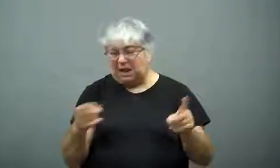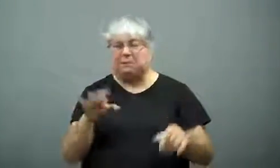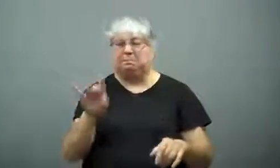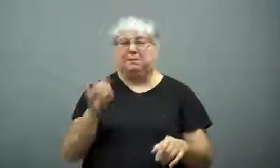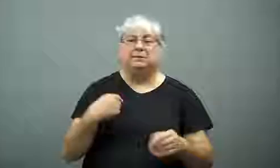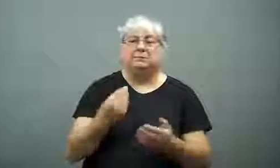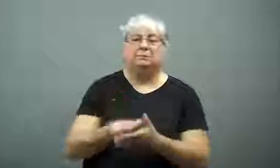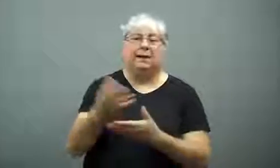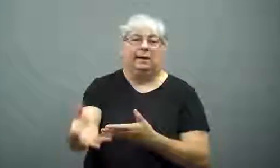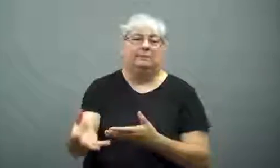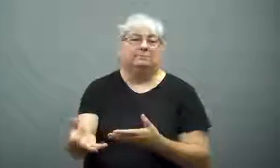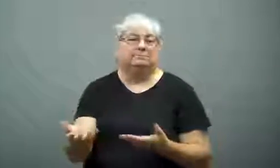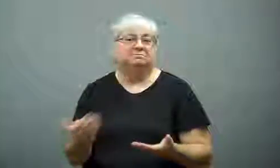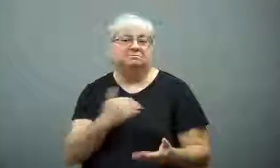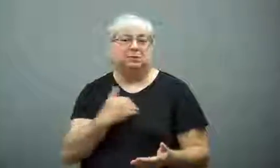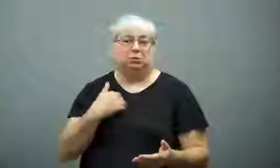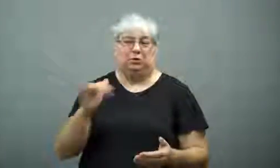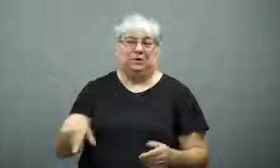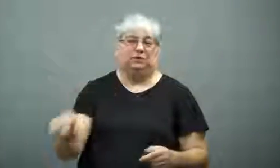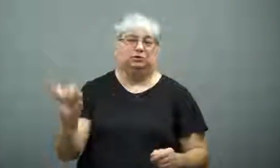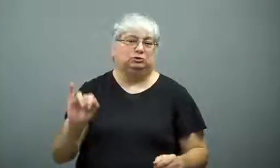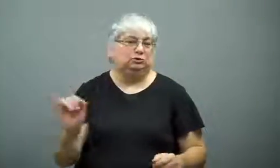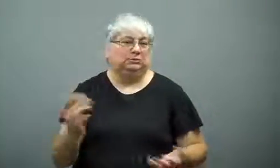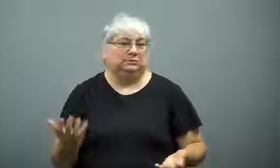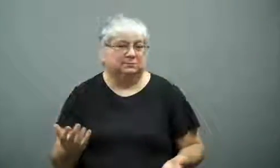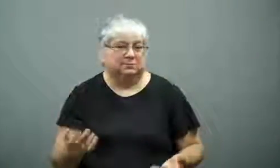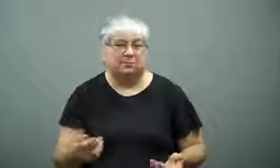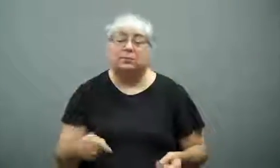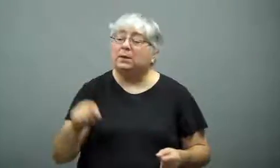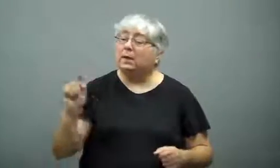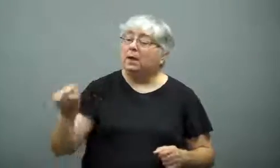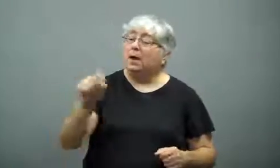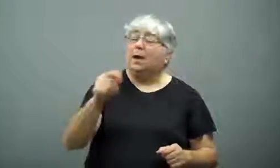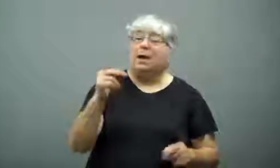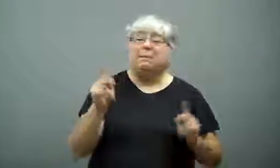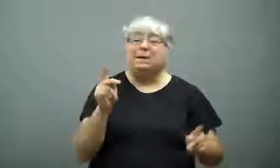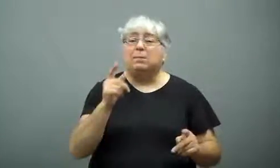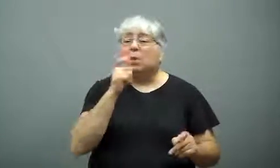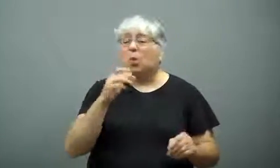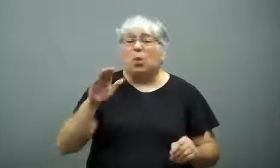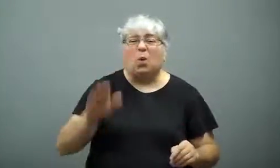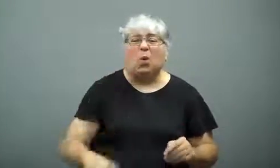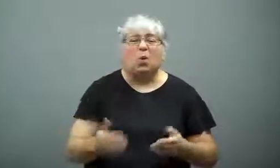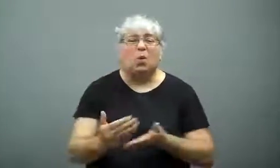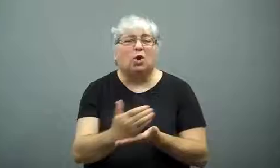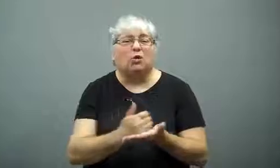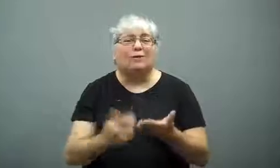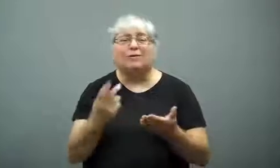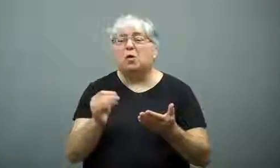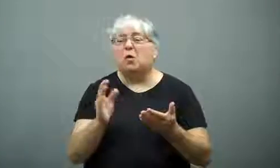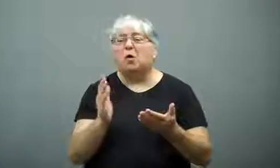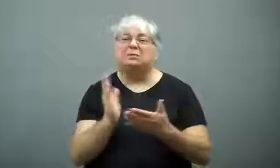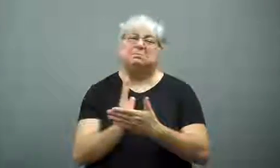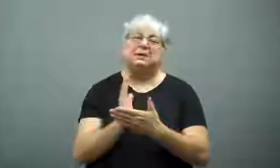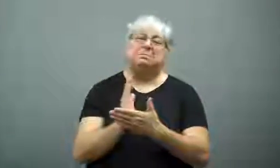Then they can pick the policy they want to join and buy it.